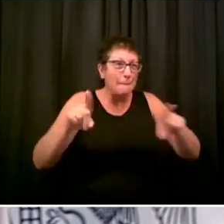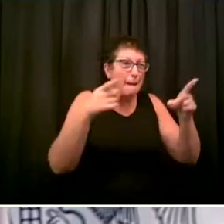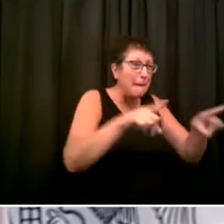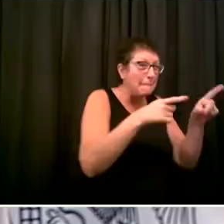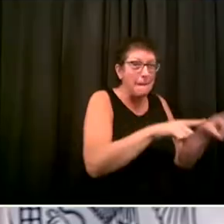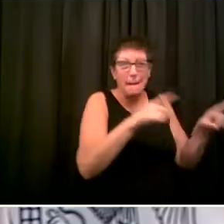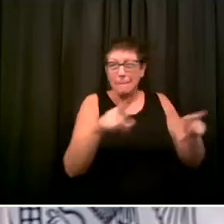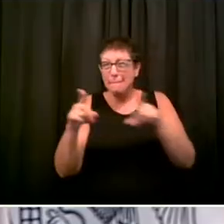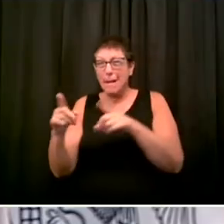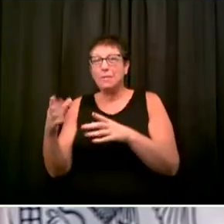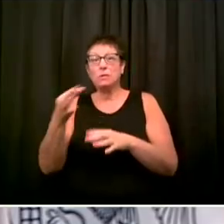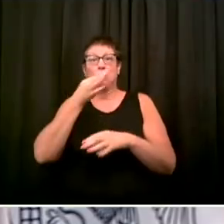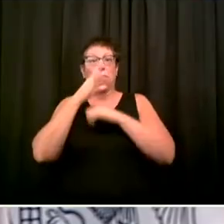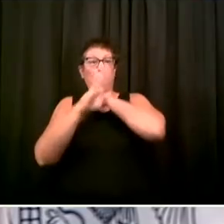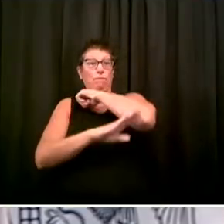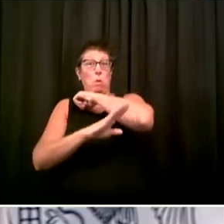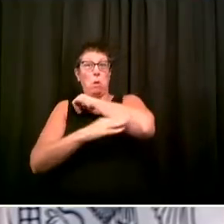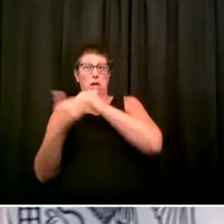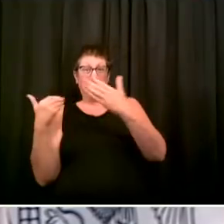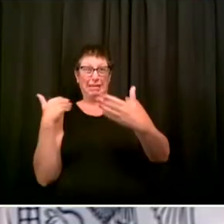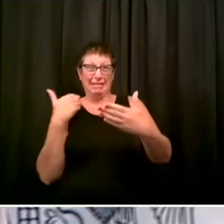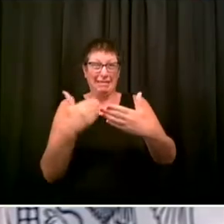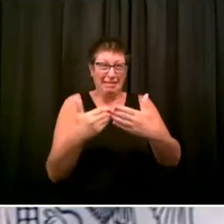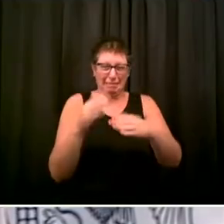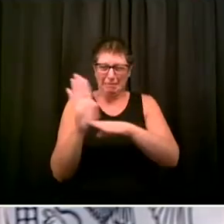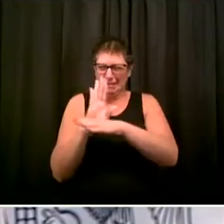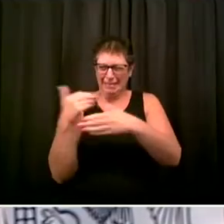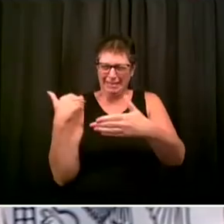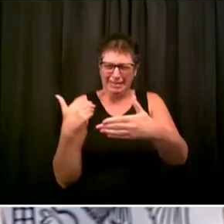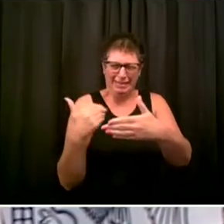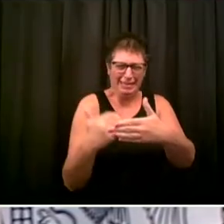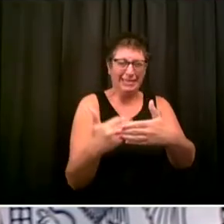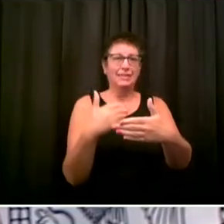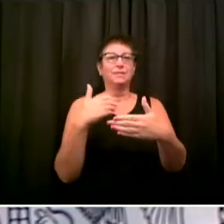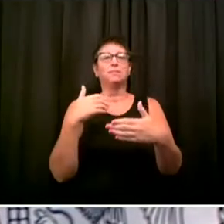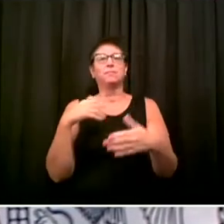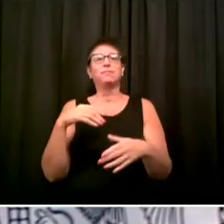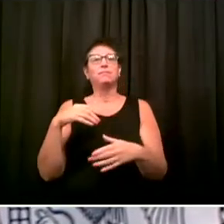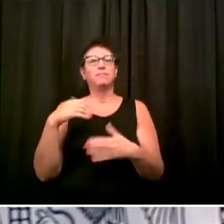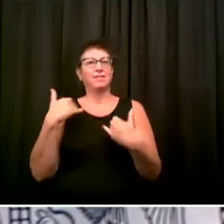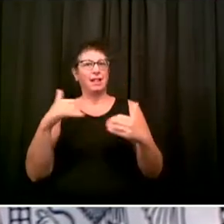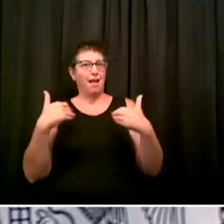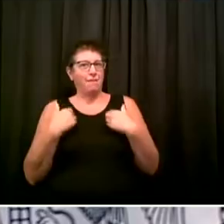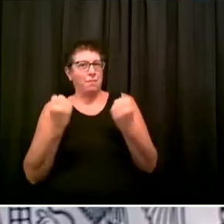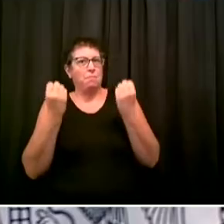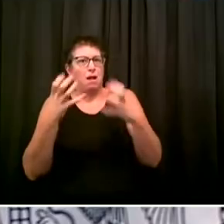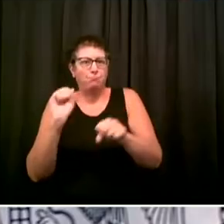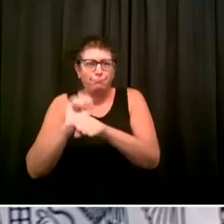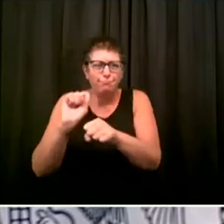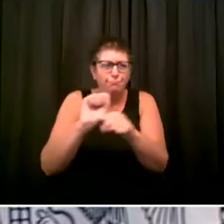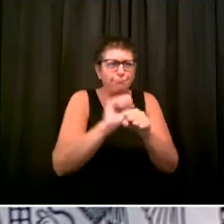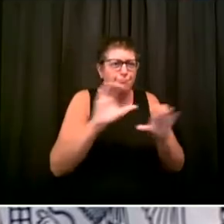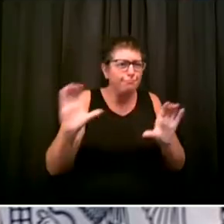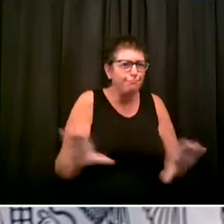YOU NOTICEOR ME D ANMORE ACTIVITY, WE ARE GETTING UP SOMEWHERE MOMENTUM.